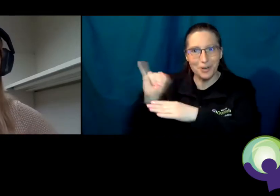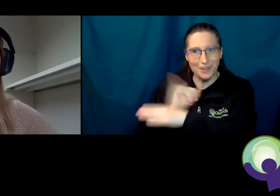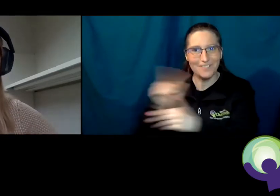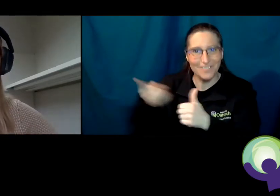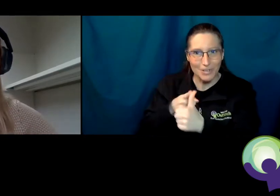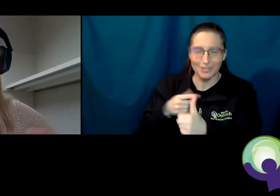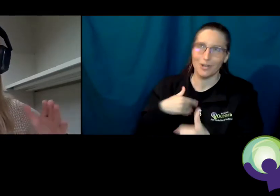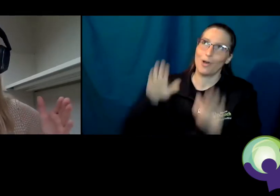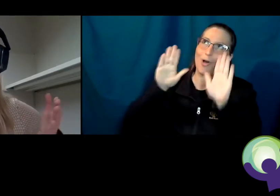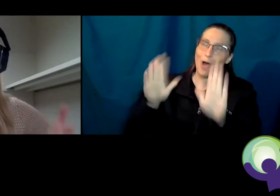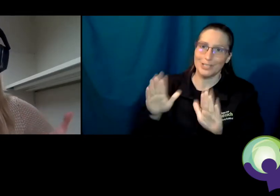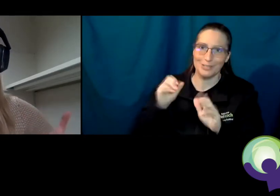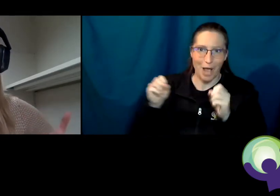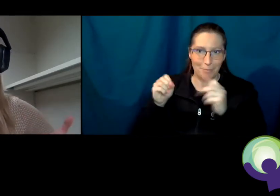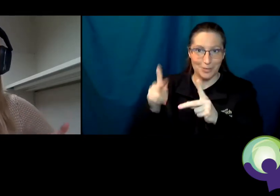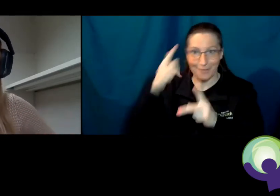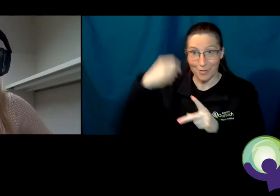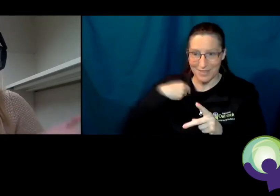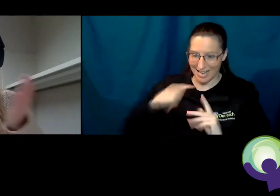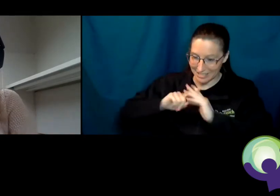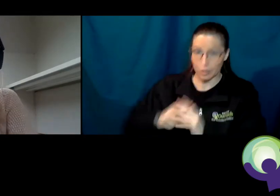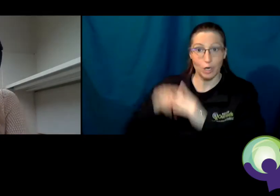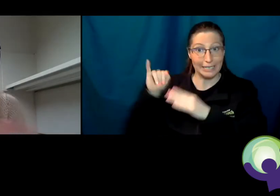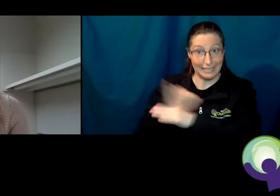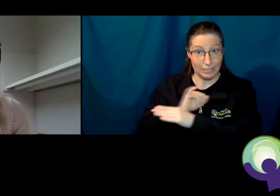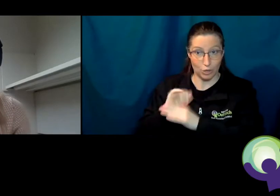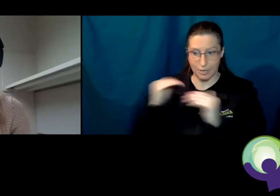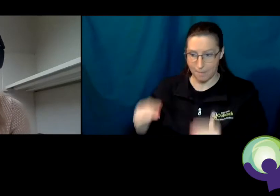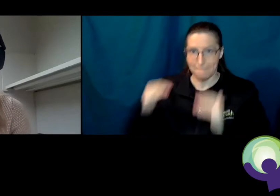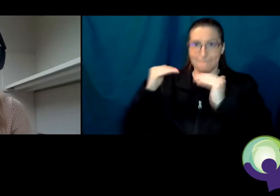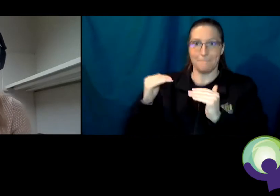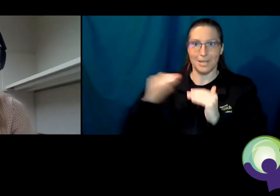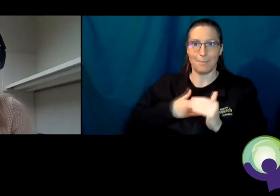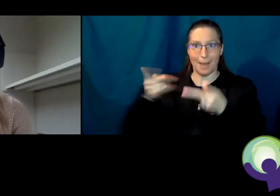opportunity to start off as an intern and then move into my position where I get to work with